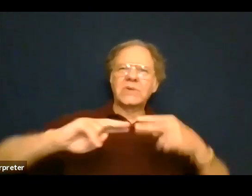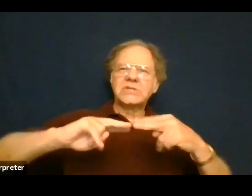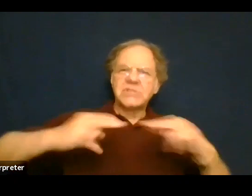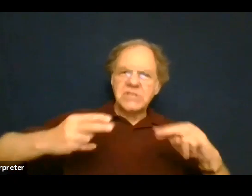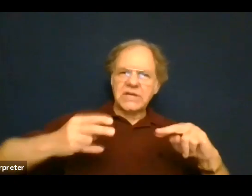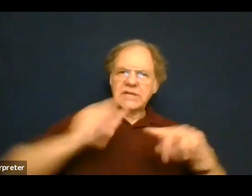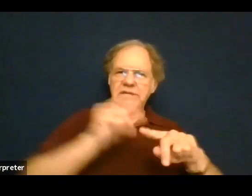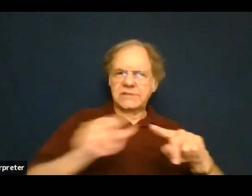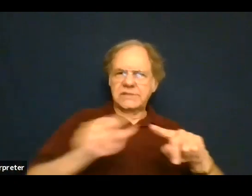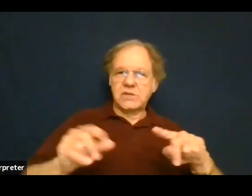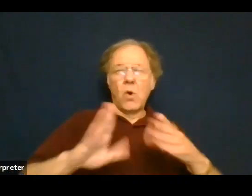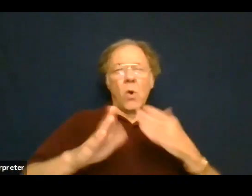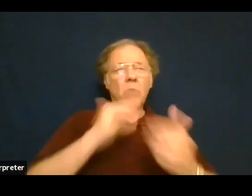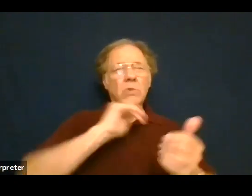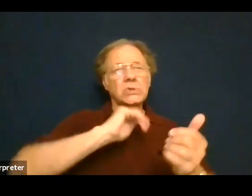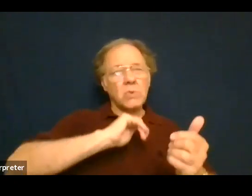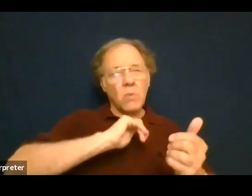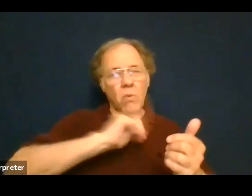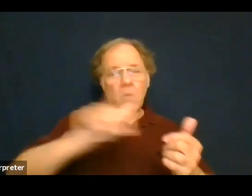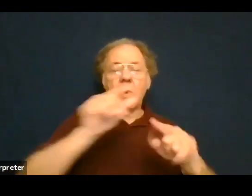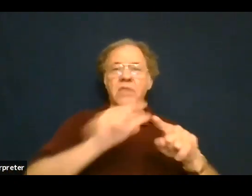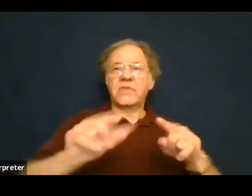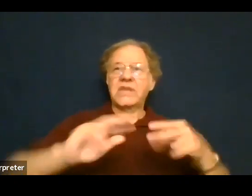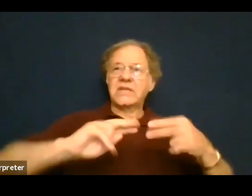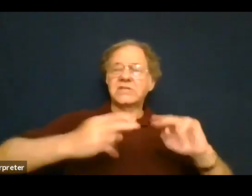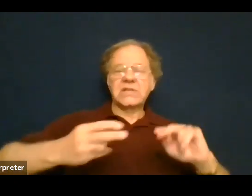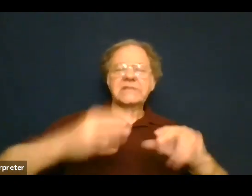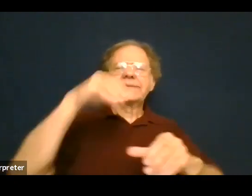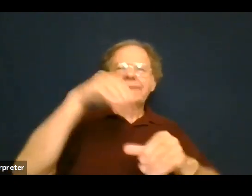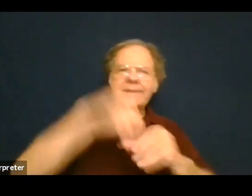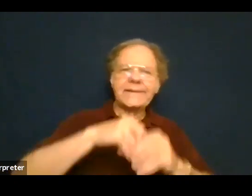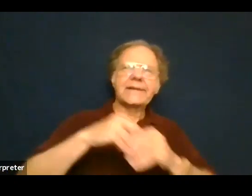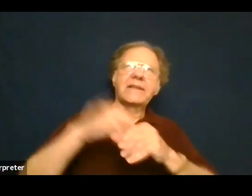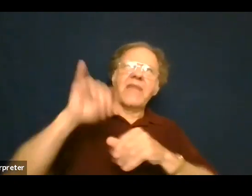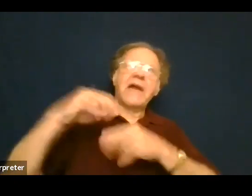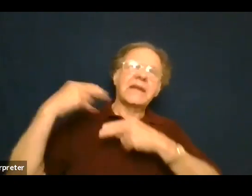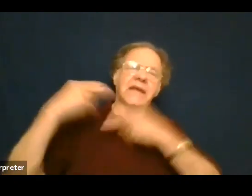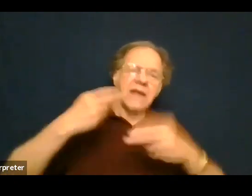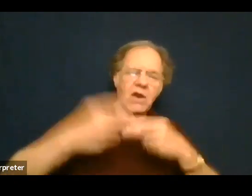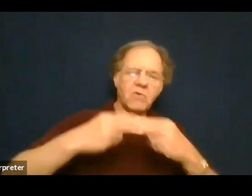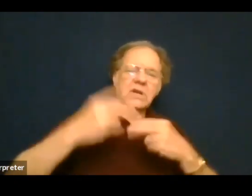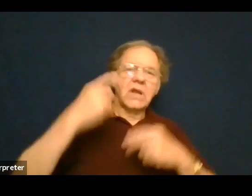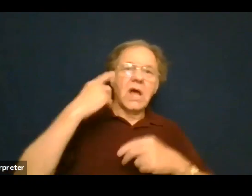that we know are involved in inherited retinal diseases. Certainly covers the Usher genes,